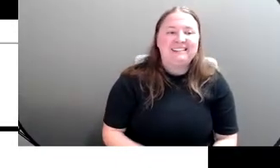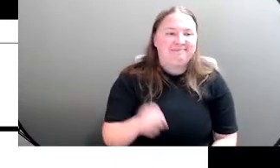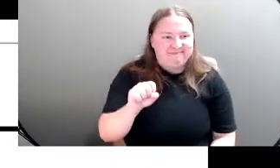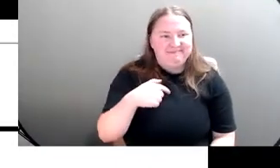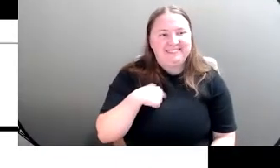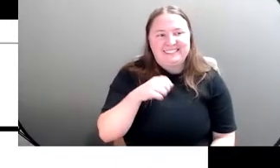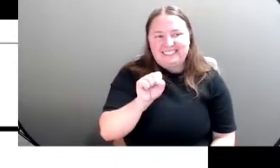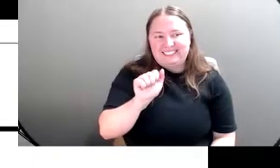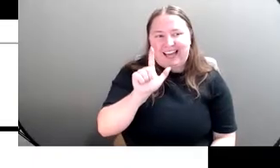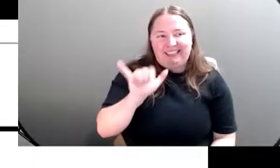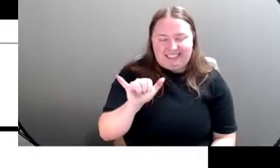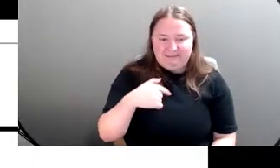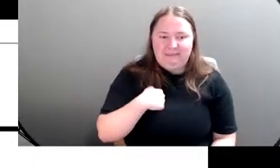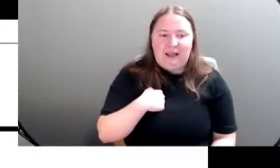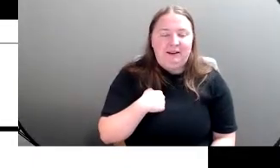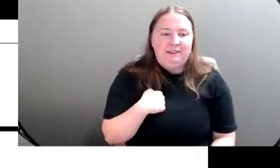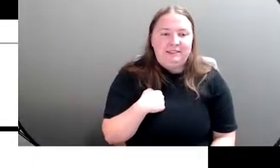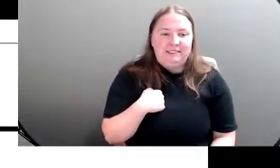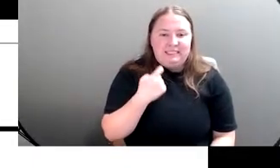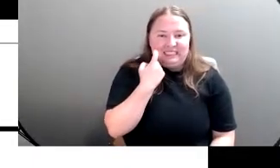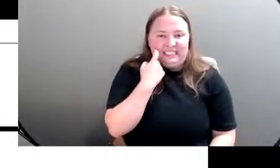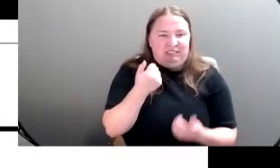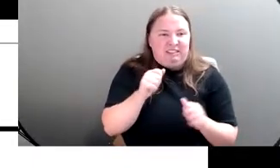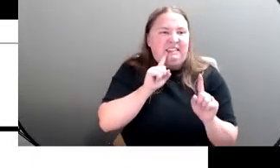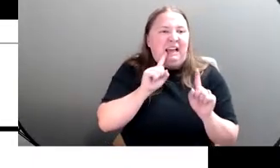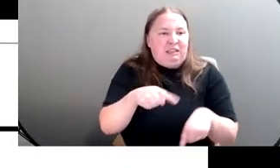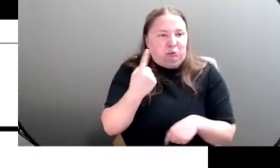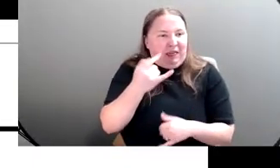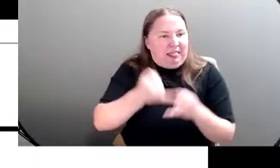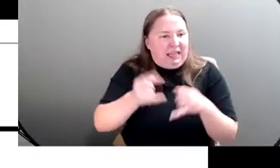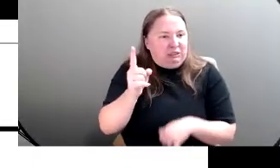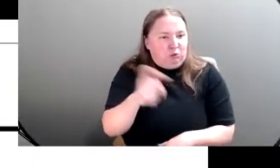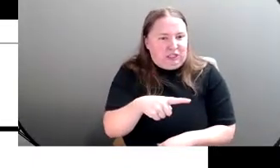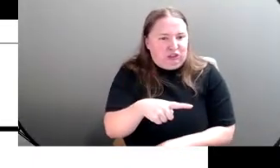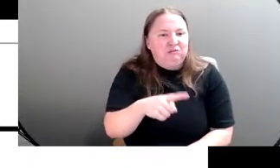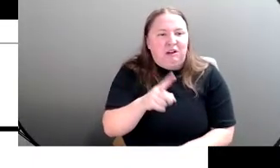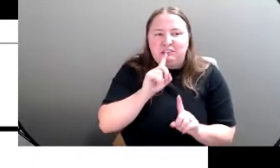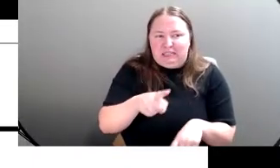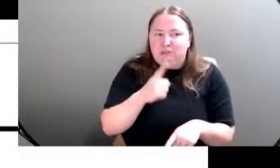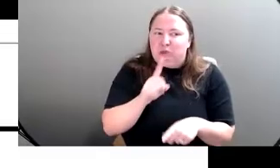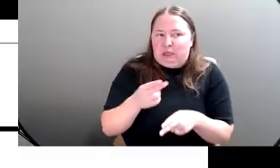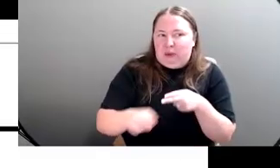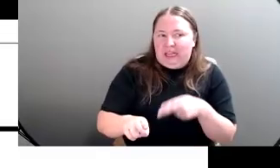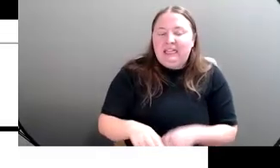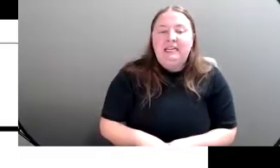I was just, trying to answer this last question here, so I'll just answer it real quickly. Okay.